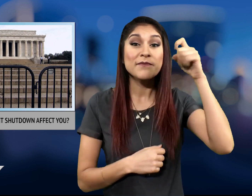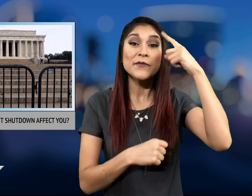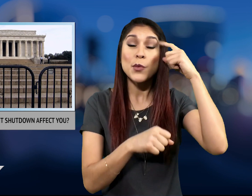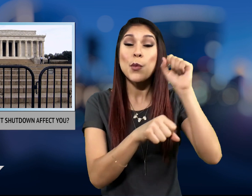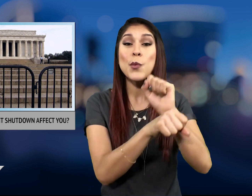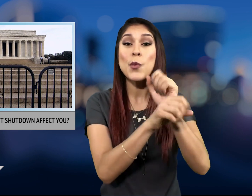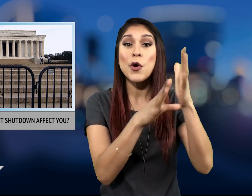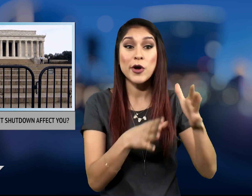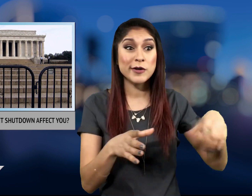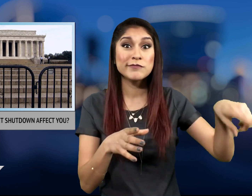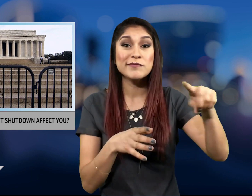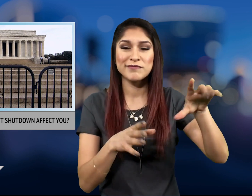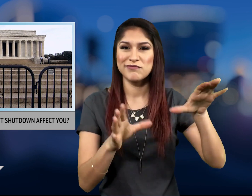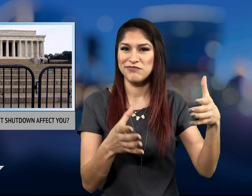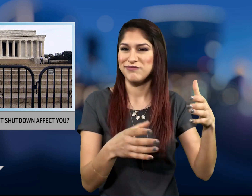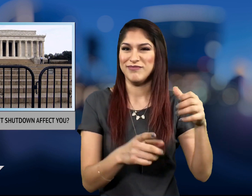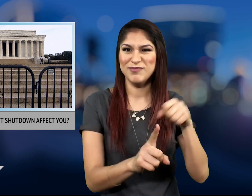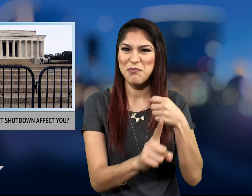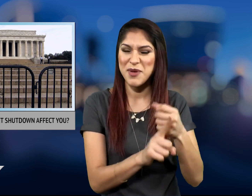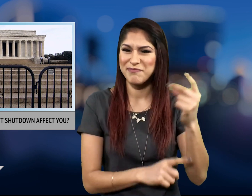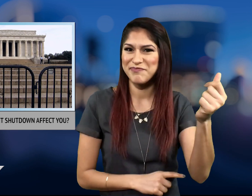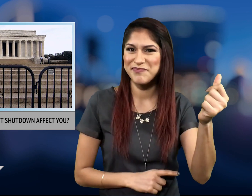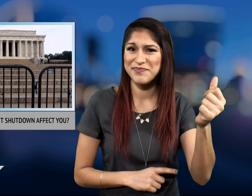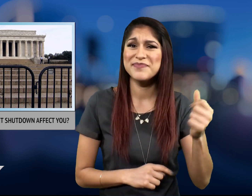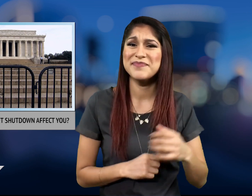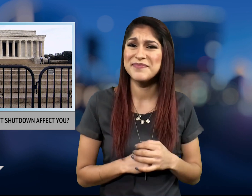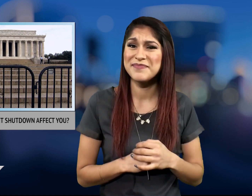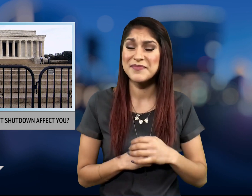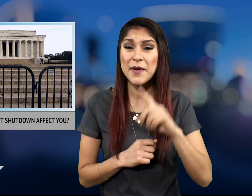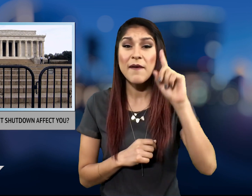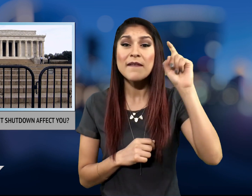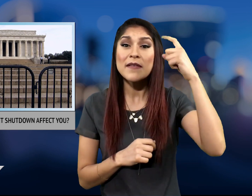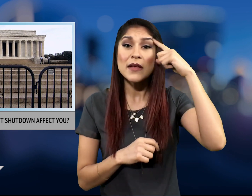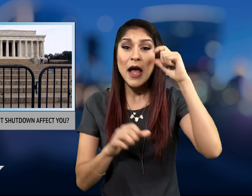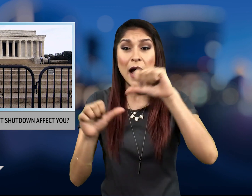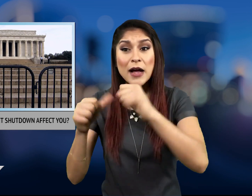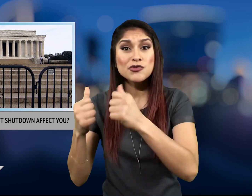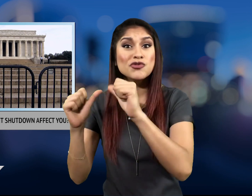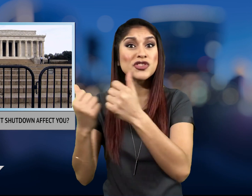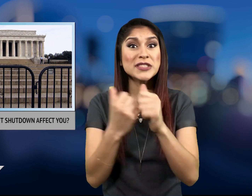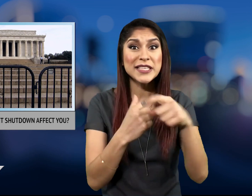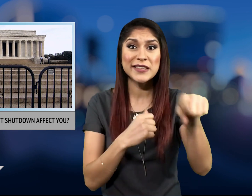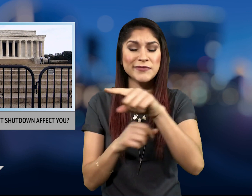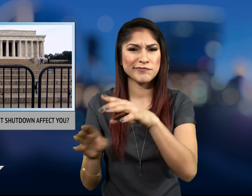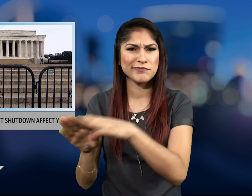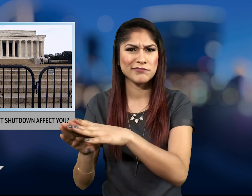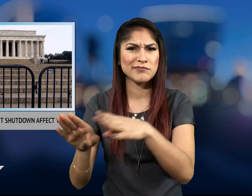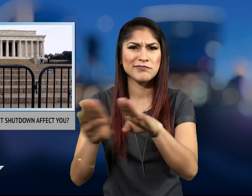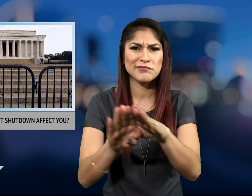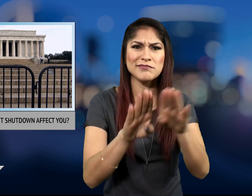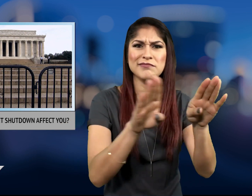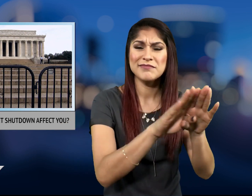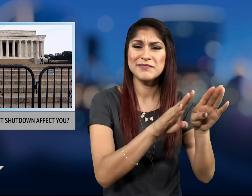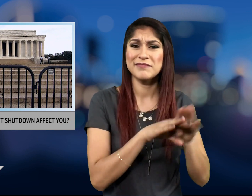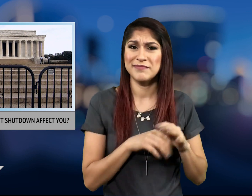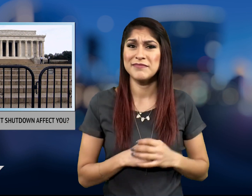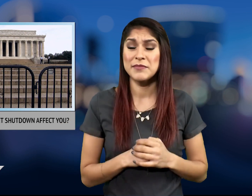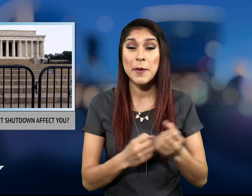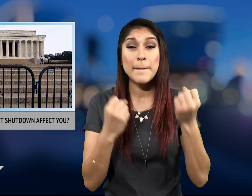Federal workers will be affected right away. During the shutdown, most federal agencies close.